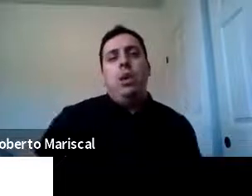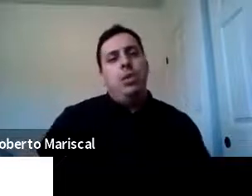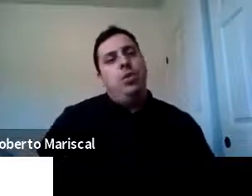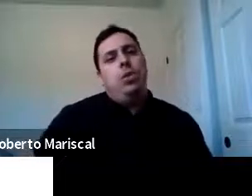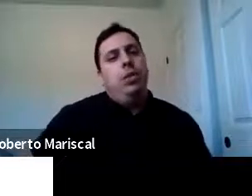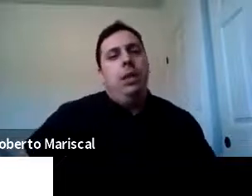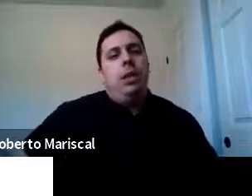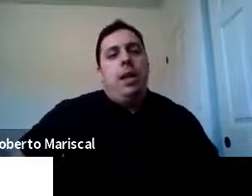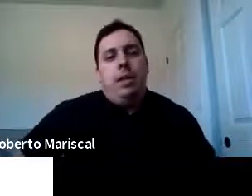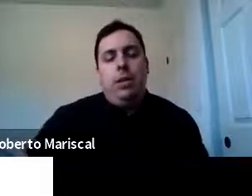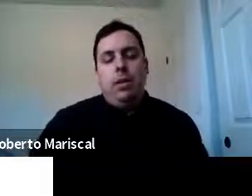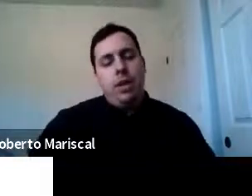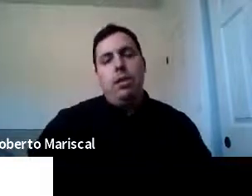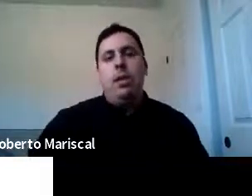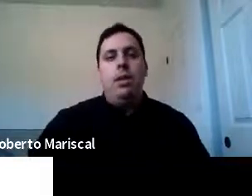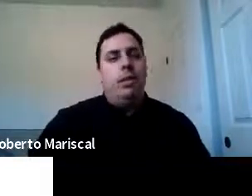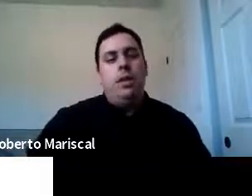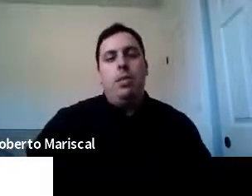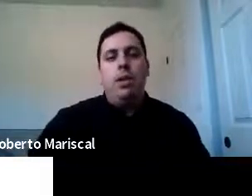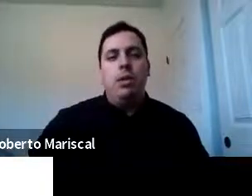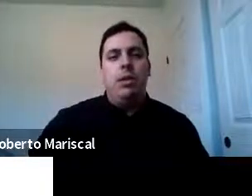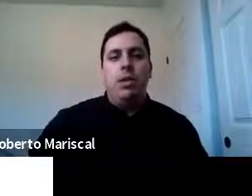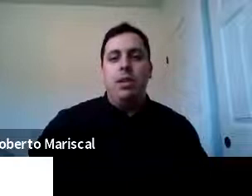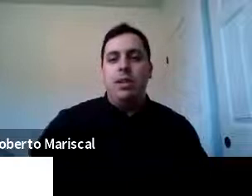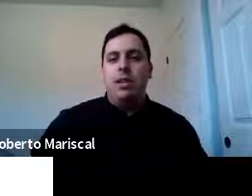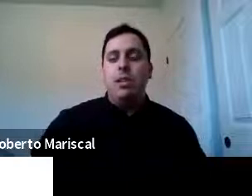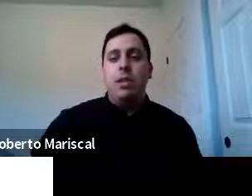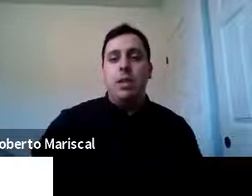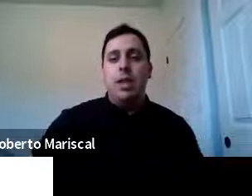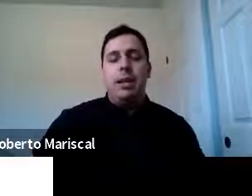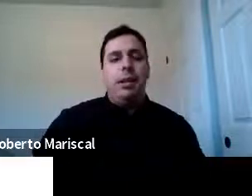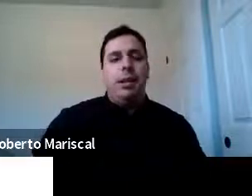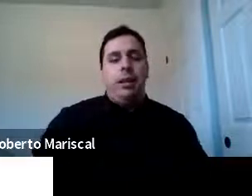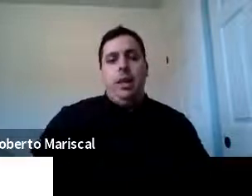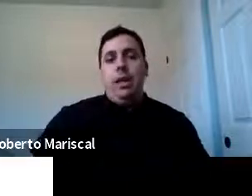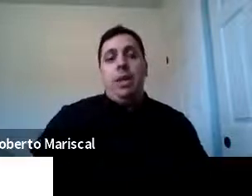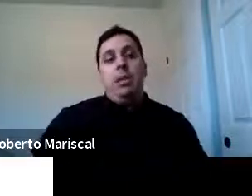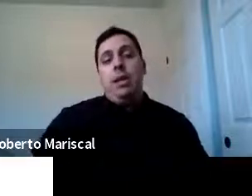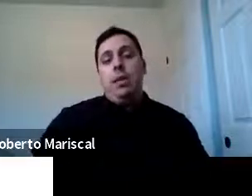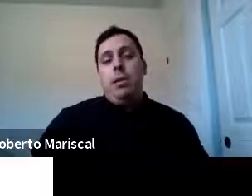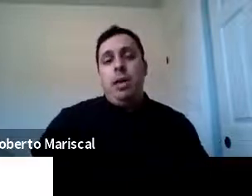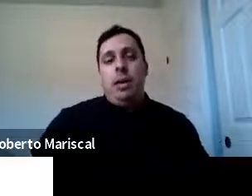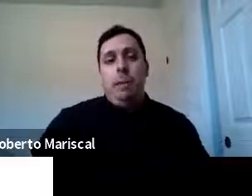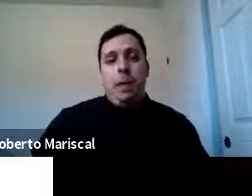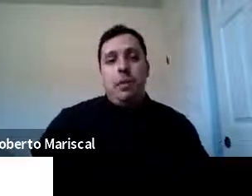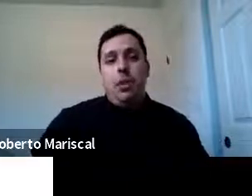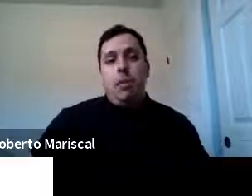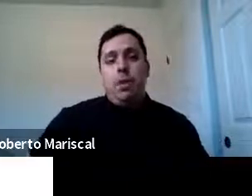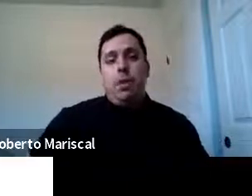what are the tools student look like, there's not a cookie cutter model of what our students look like. It can be anybody. So